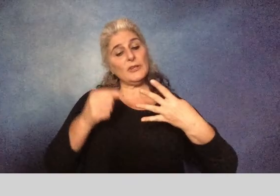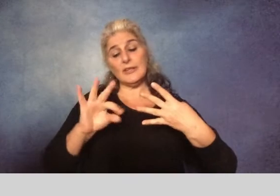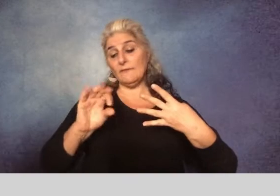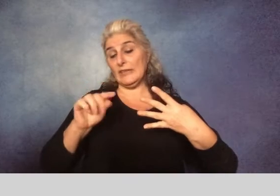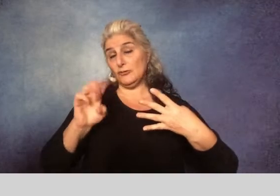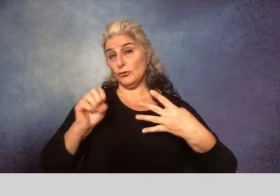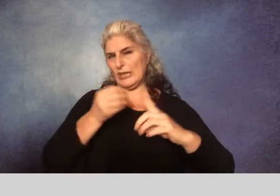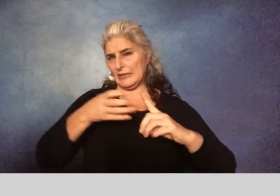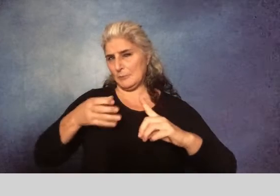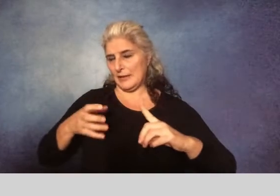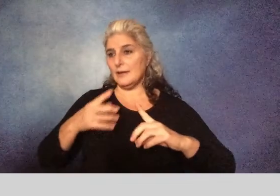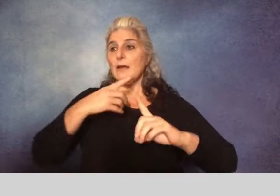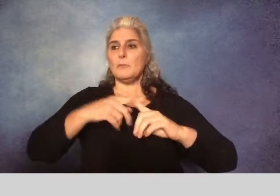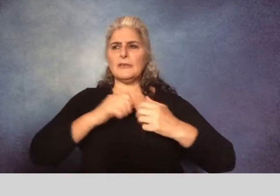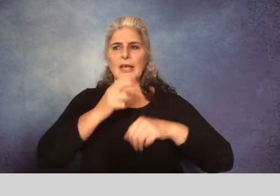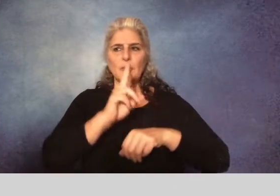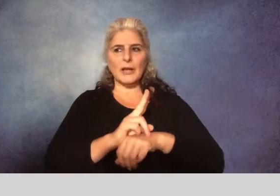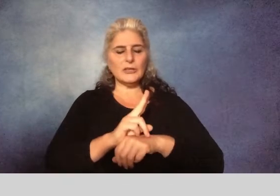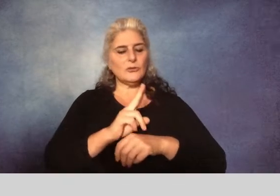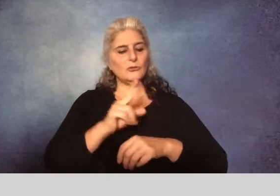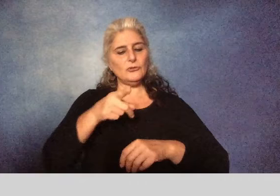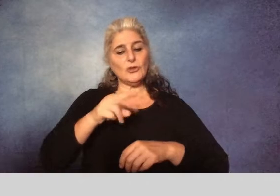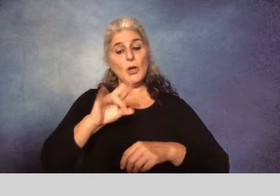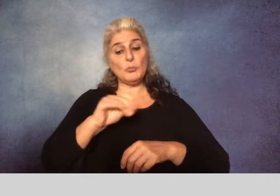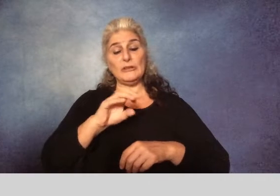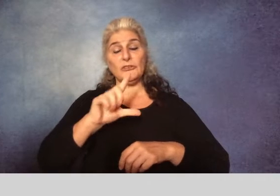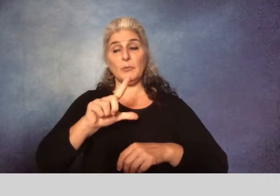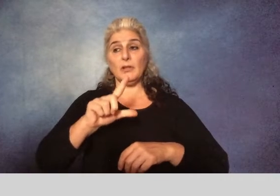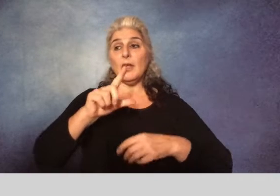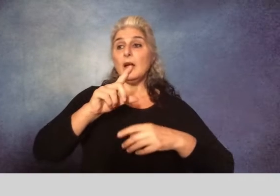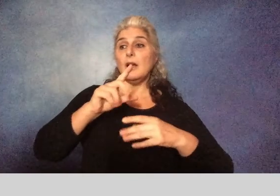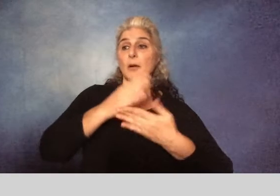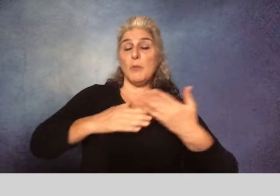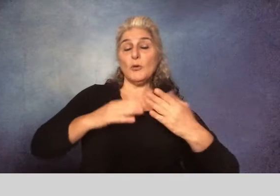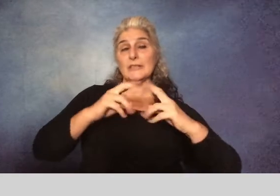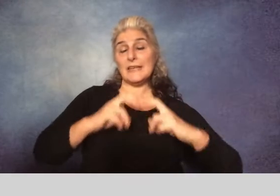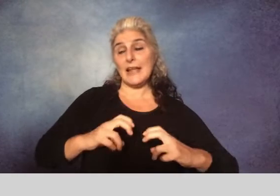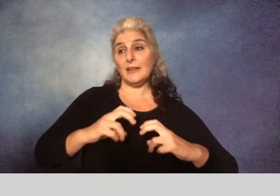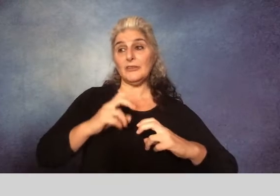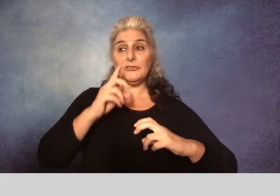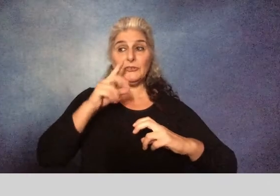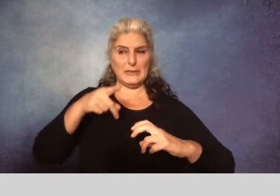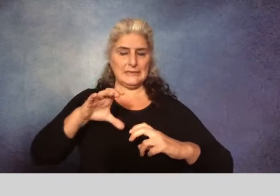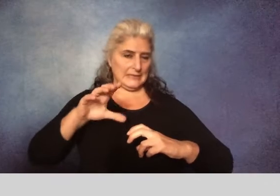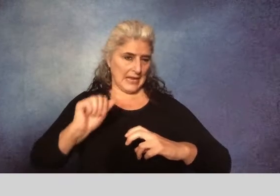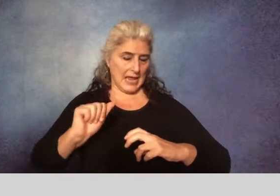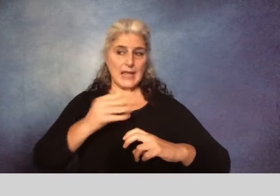and explain how I use principal components analysis for dimensionality reduction and CorEx for genre validation.